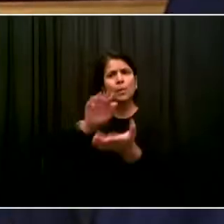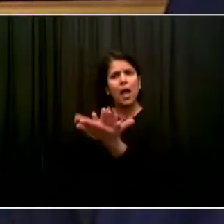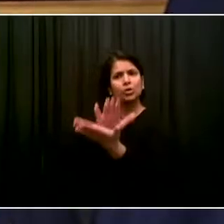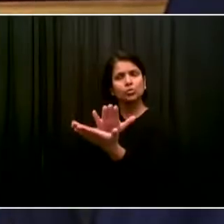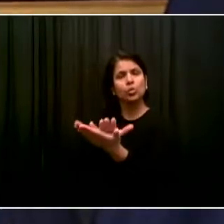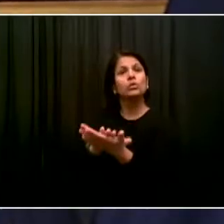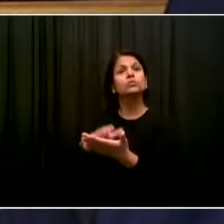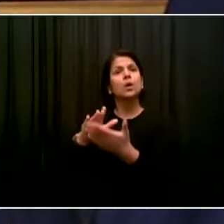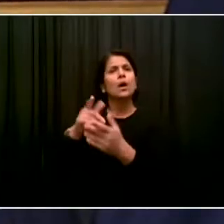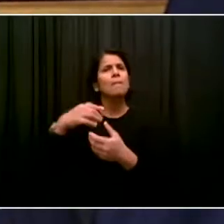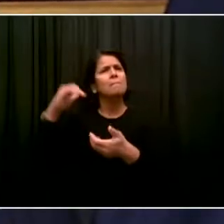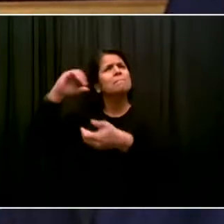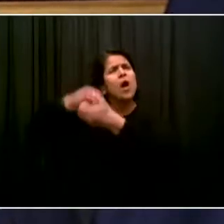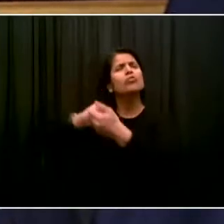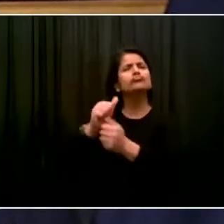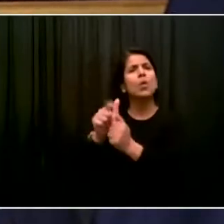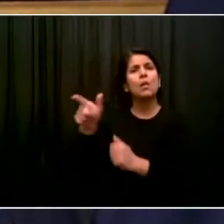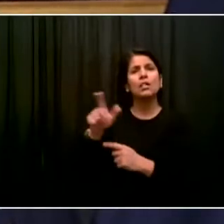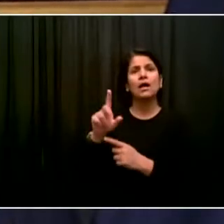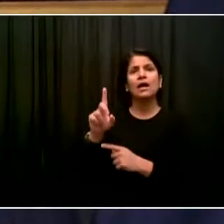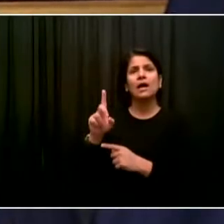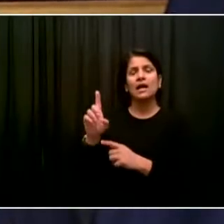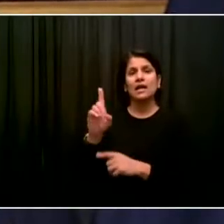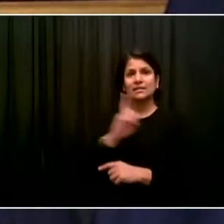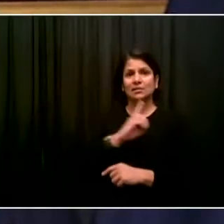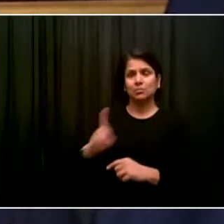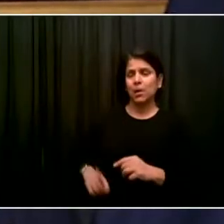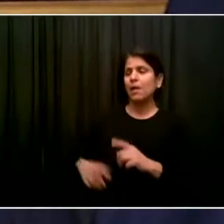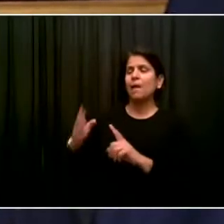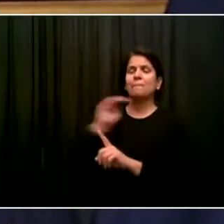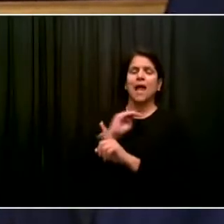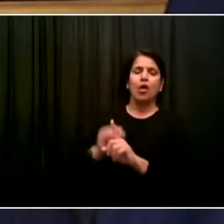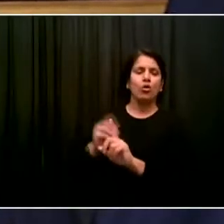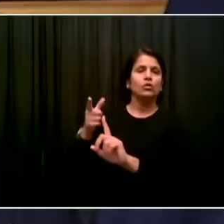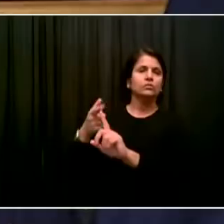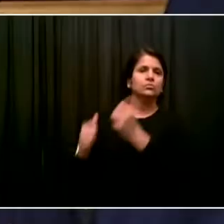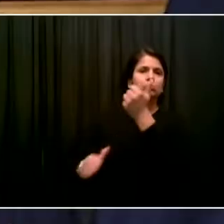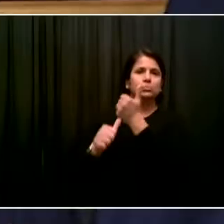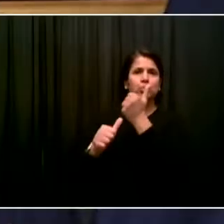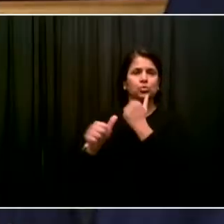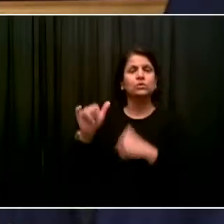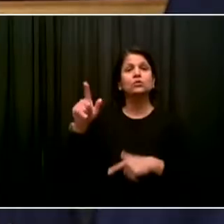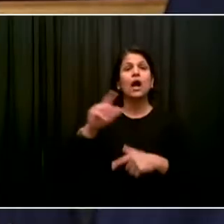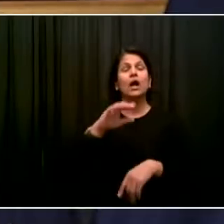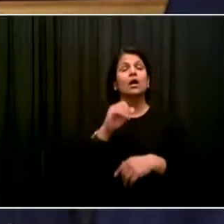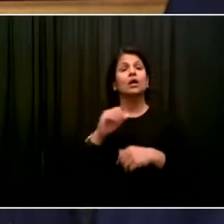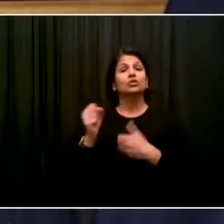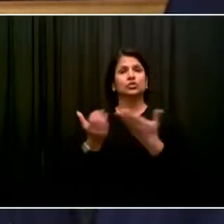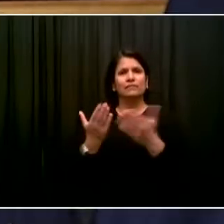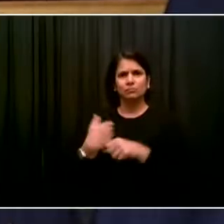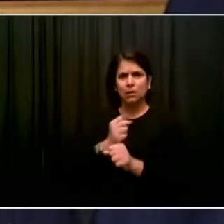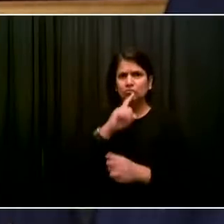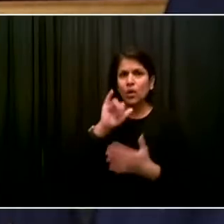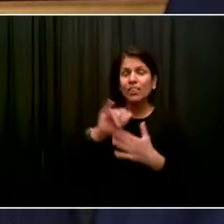IF THERE ARE THINGS HAPPENING AT HOME THAT WE NEED TO GIVE